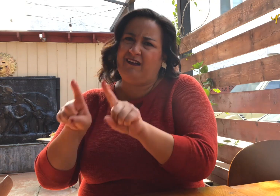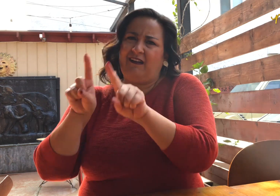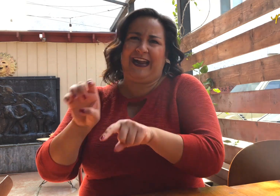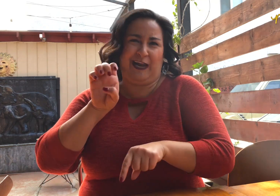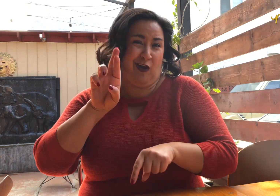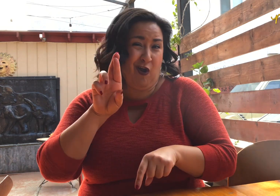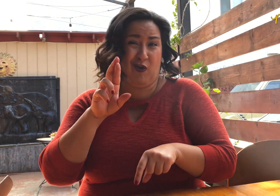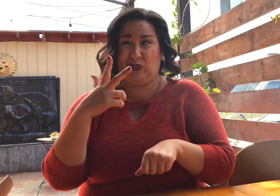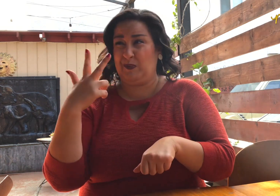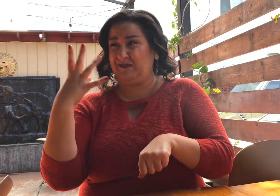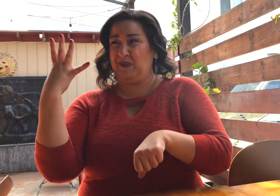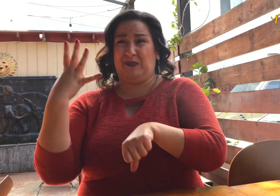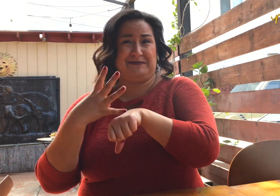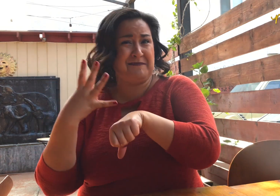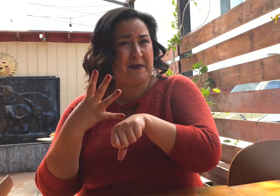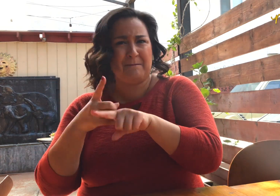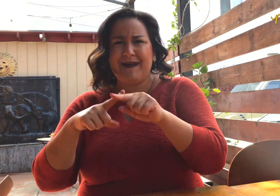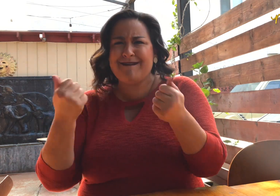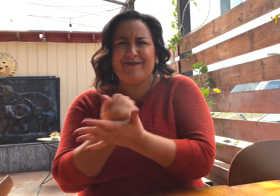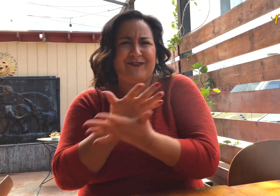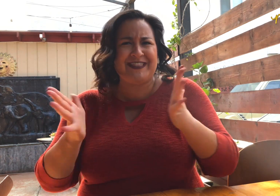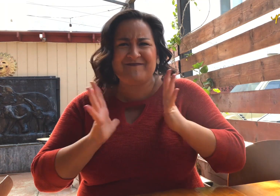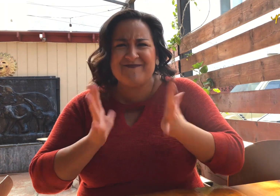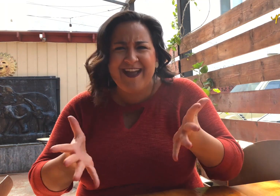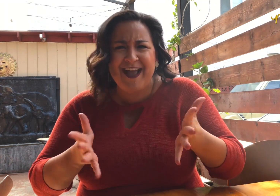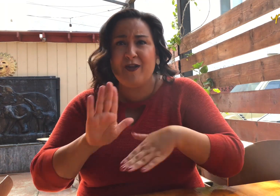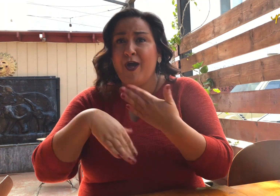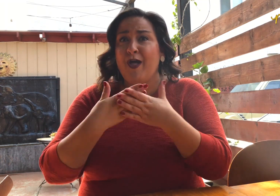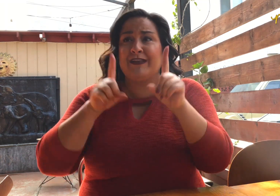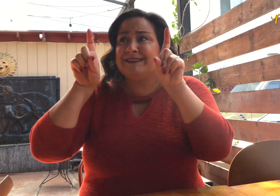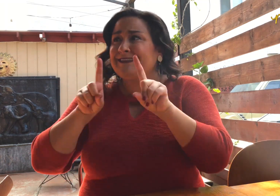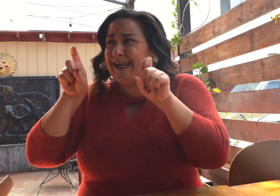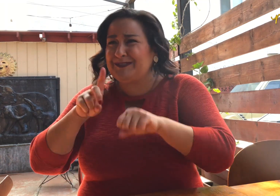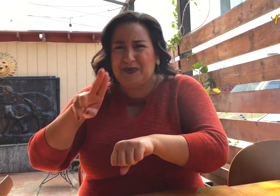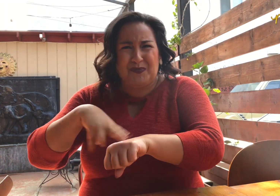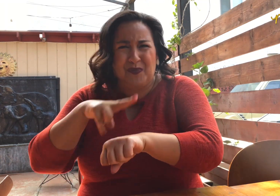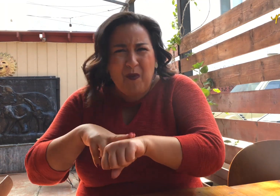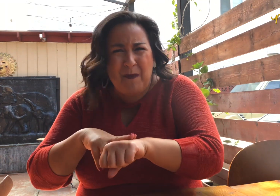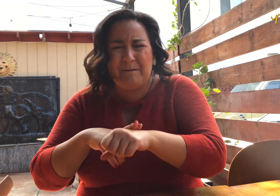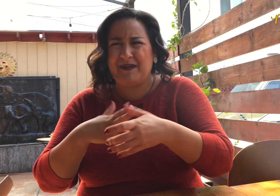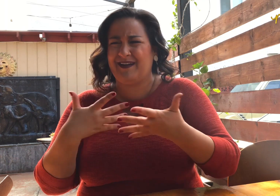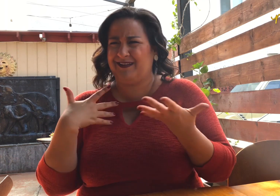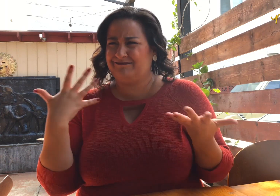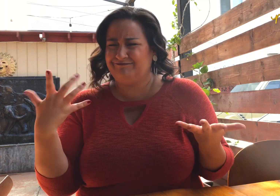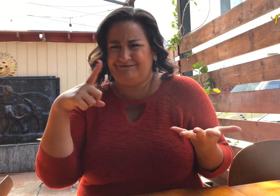I went to the emergency room maybe 3-4 times, but everything was always normal with the tests.